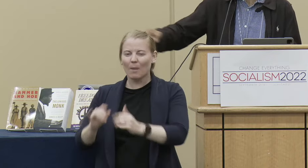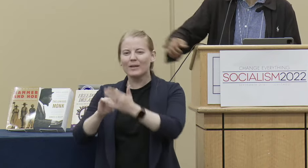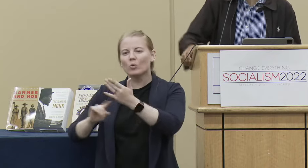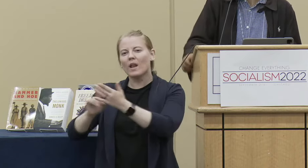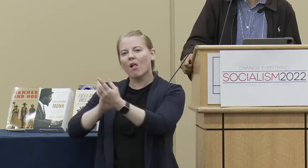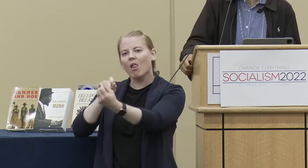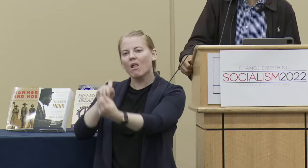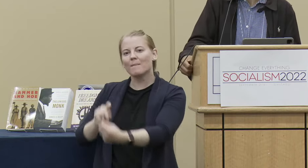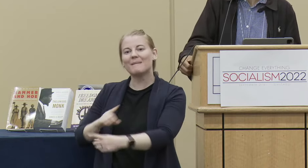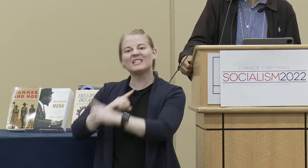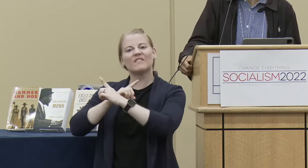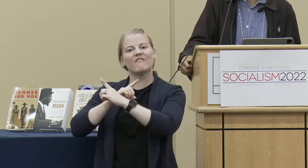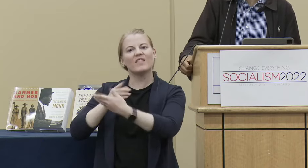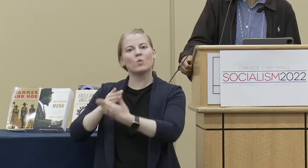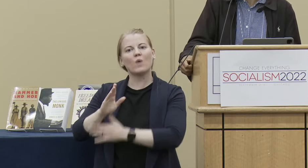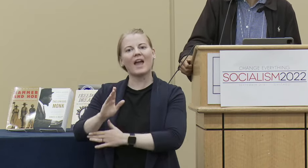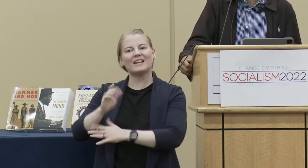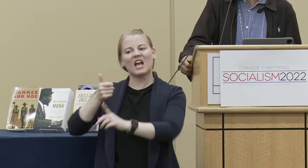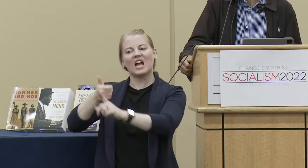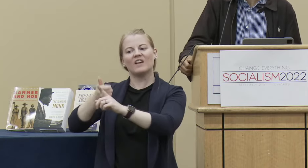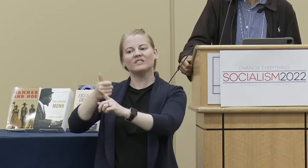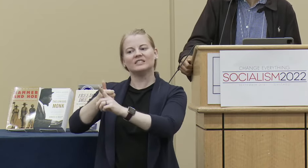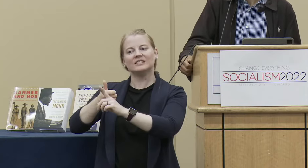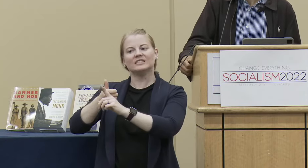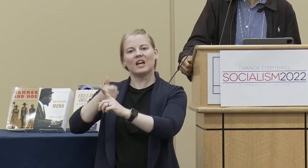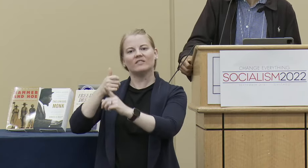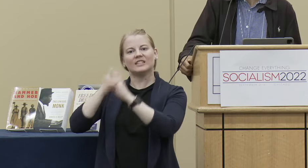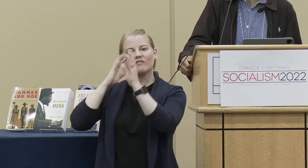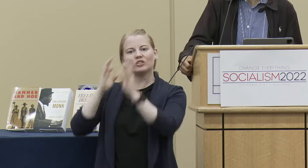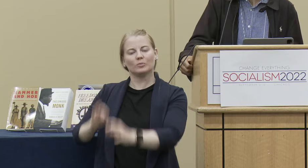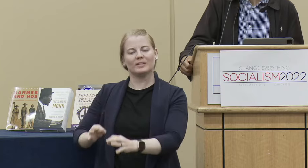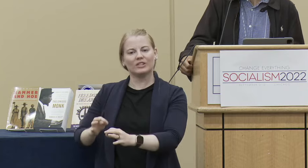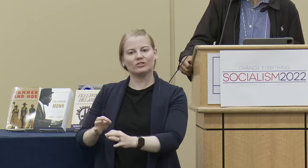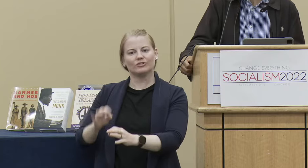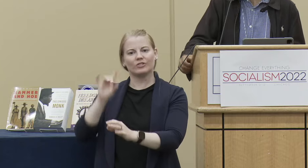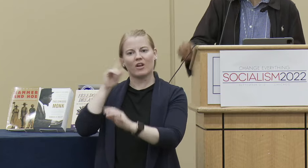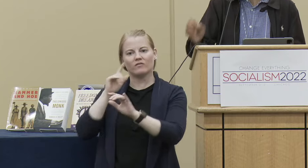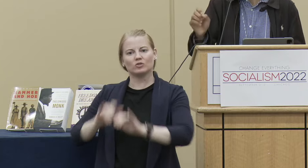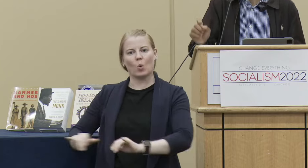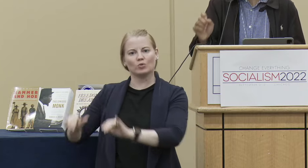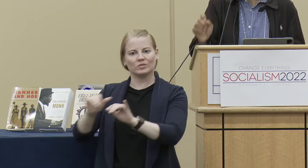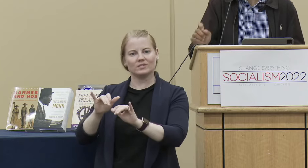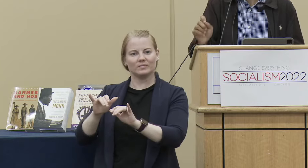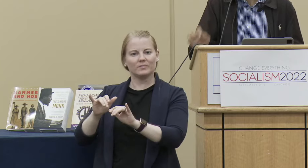At the same time, and this I learned from my friend, you can still be critical and defend the right of self-determination